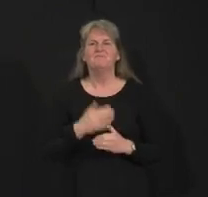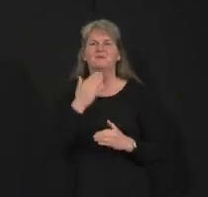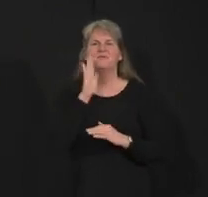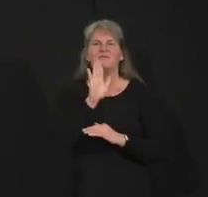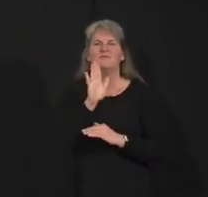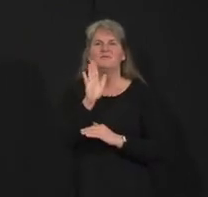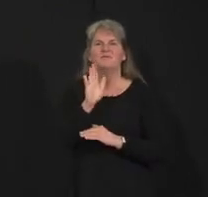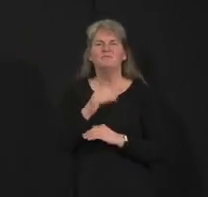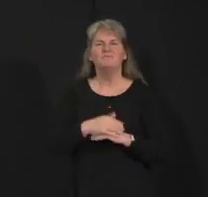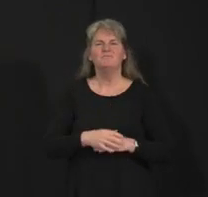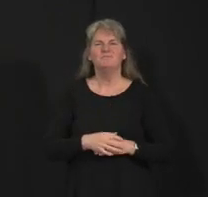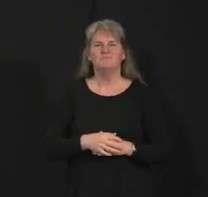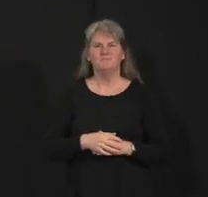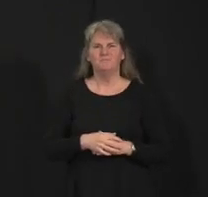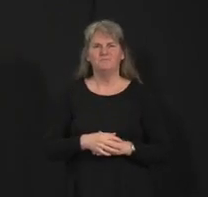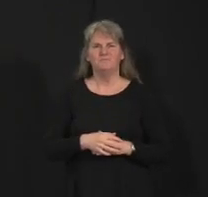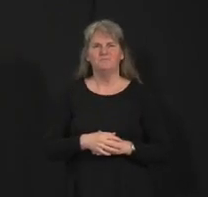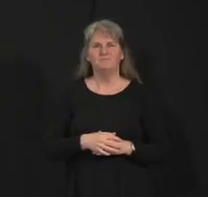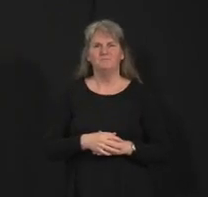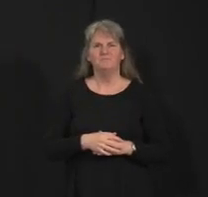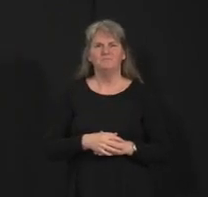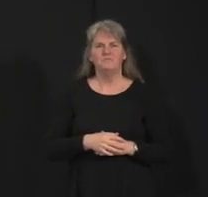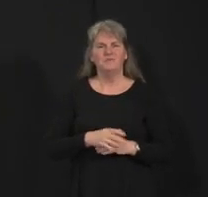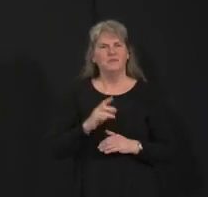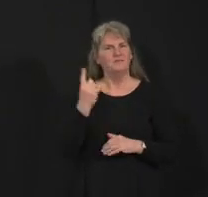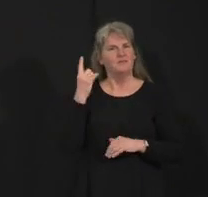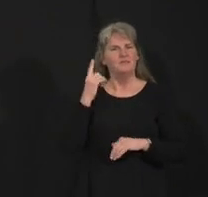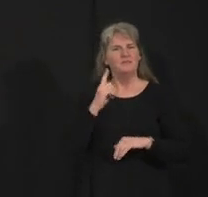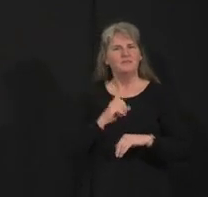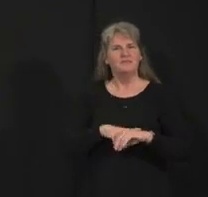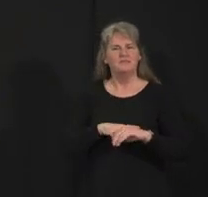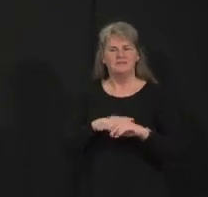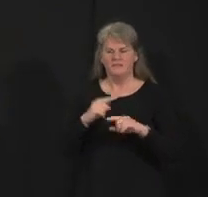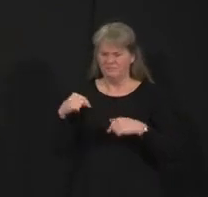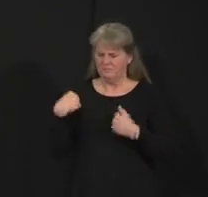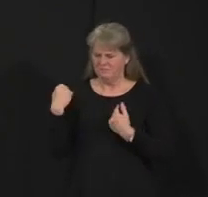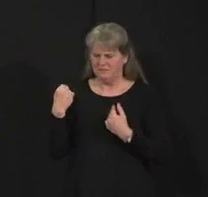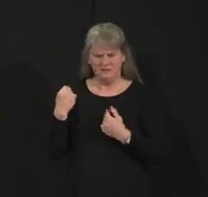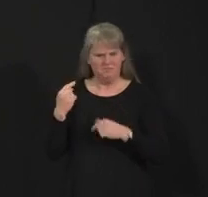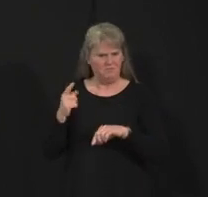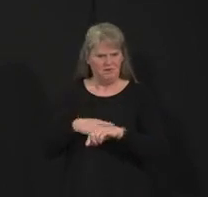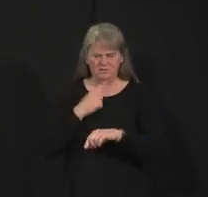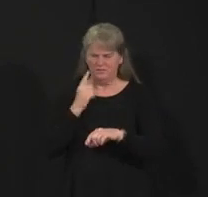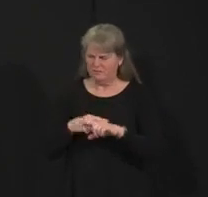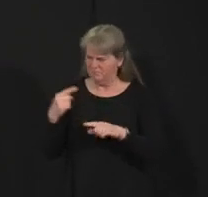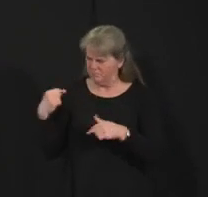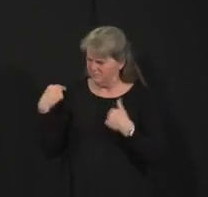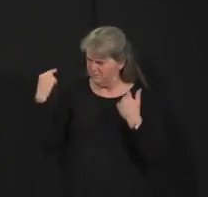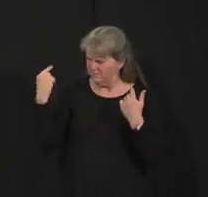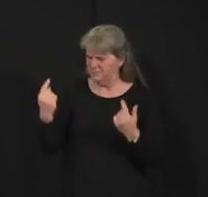Good afternoon. For the first time in what seems like weeks, there was something